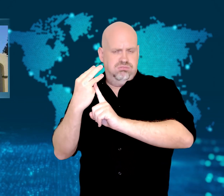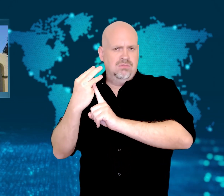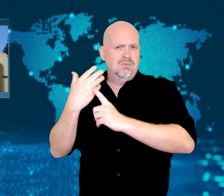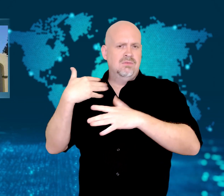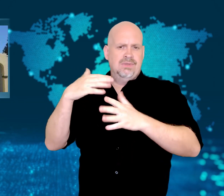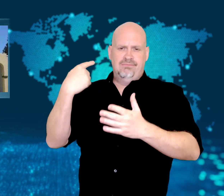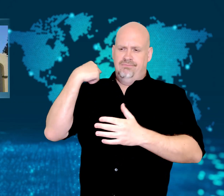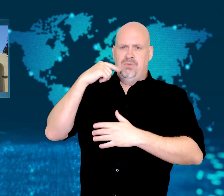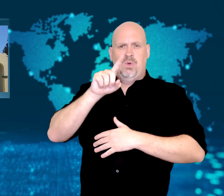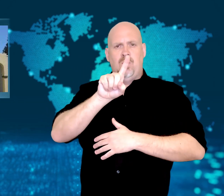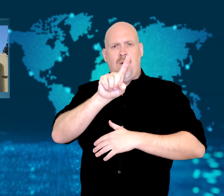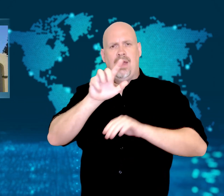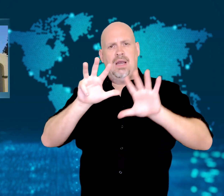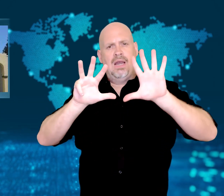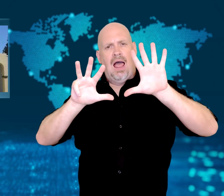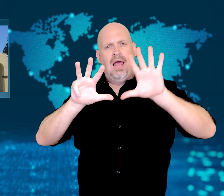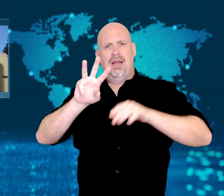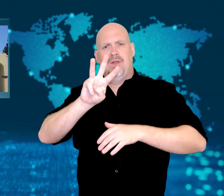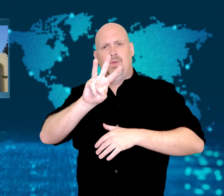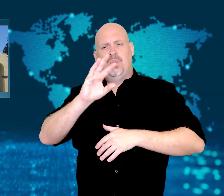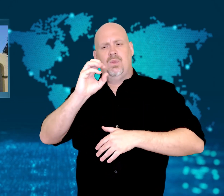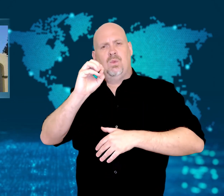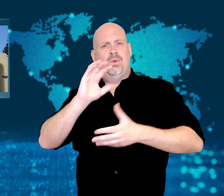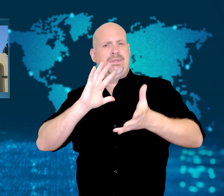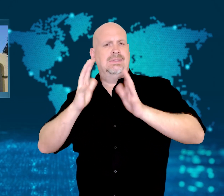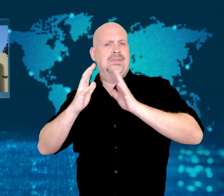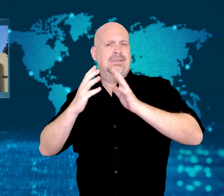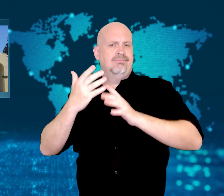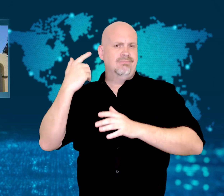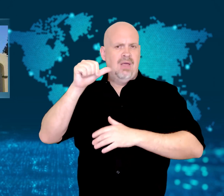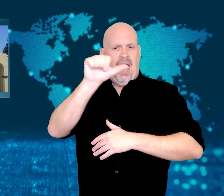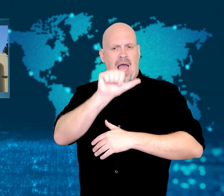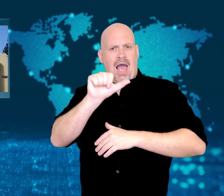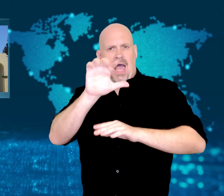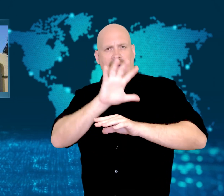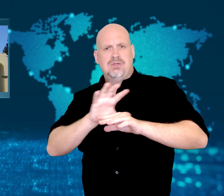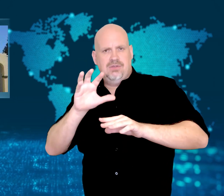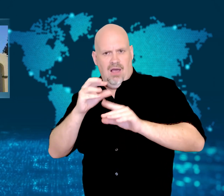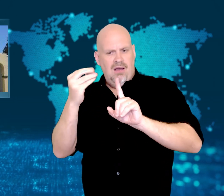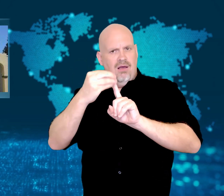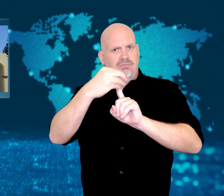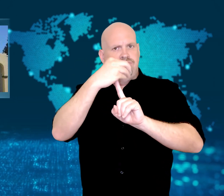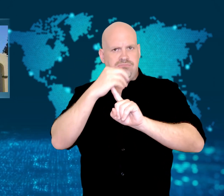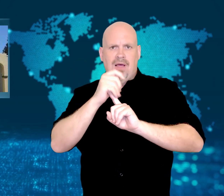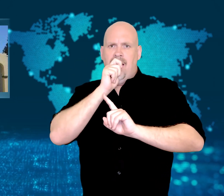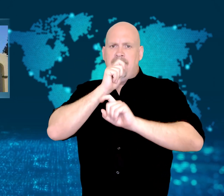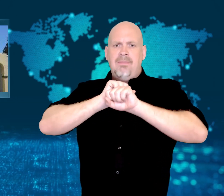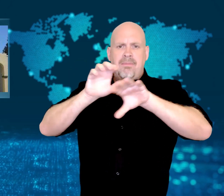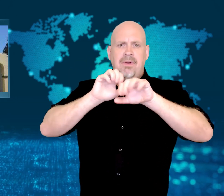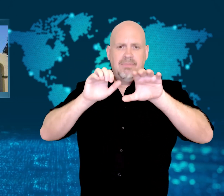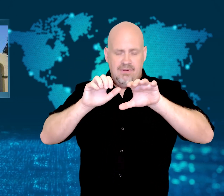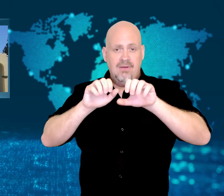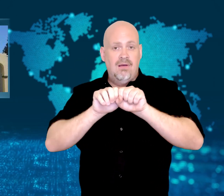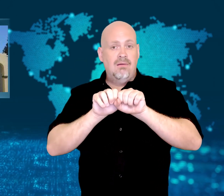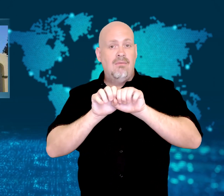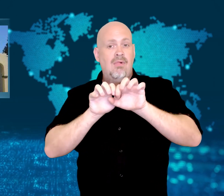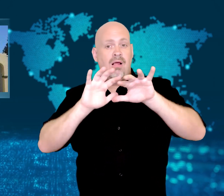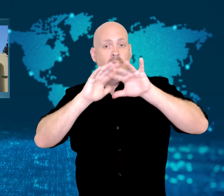in Asia in the 1930s and Muslims around the world did the same.